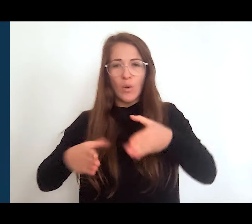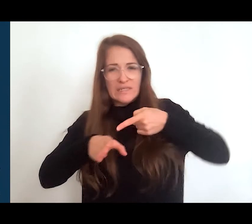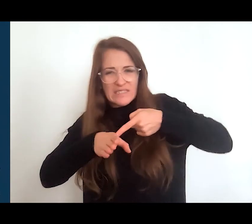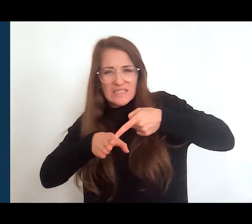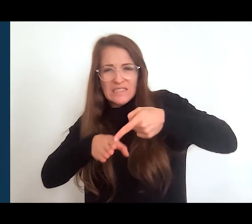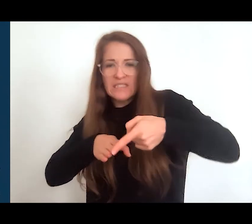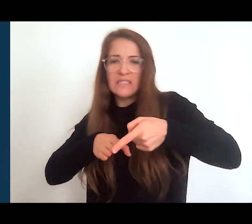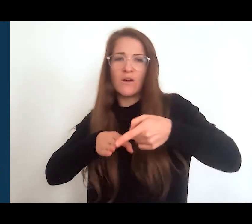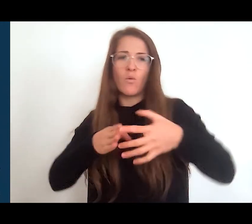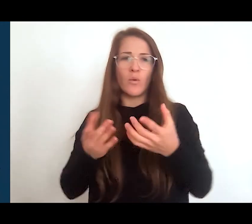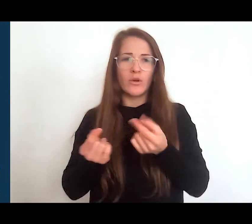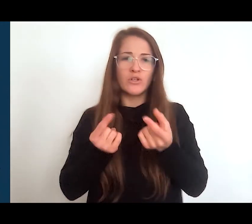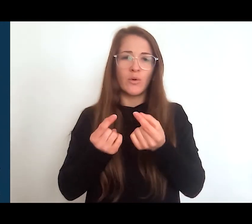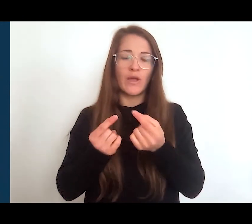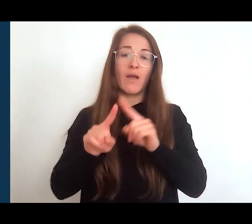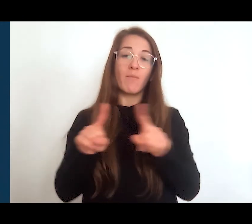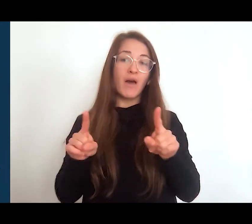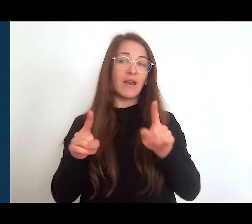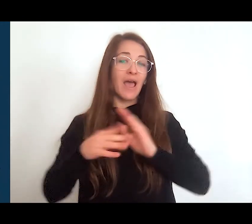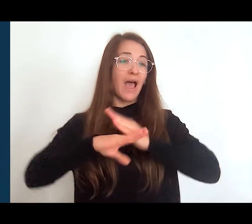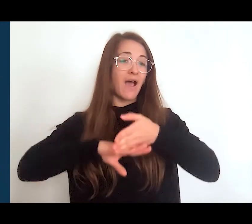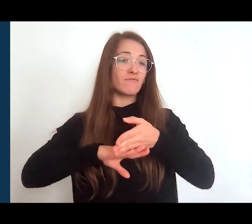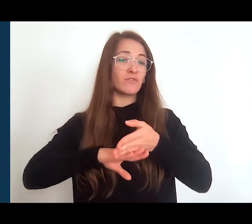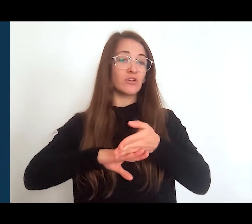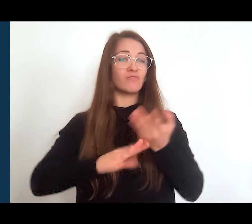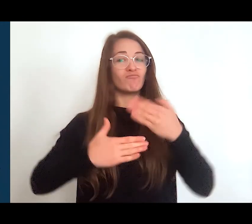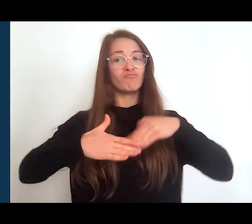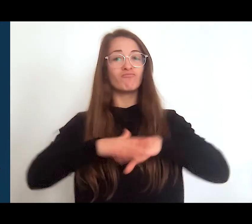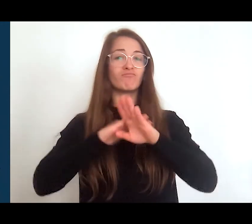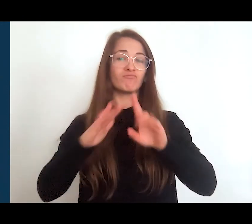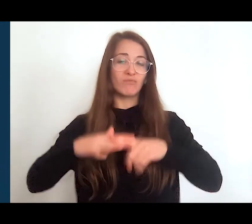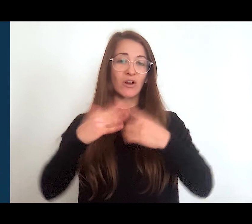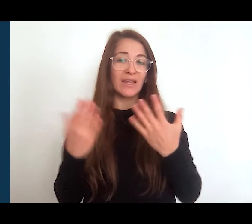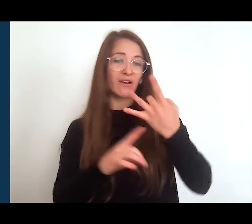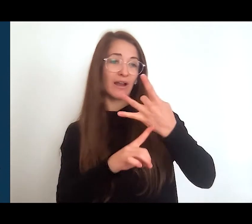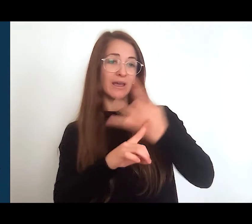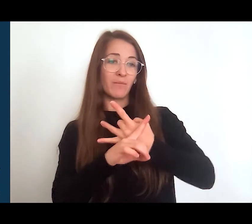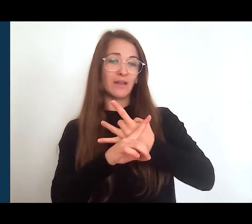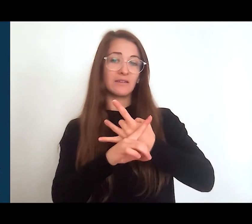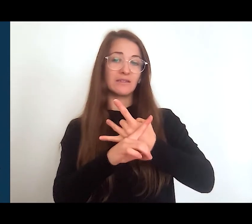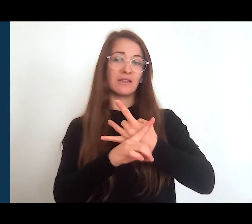AND KIND OF FOCUS OR NARROW WHAT WE ARE DOING. BUT AFTER COMING HERE AND BEING